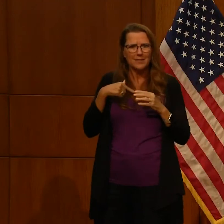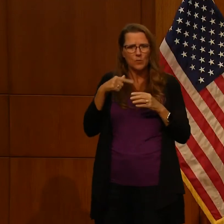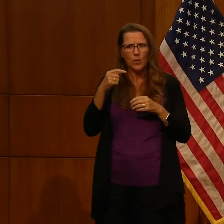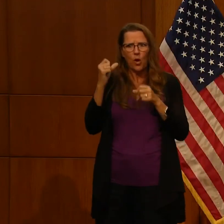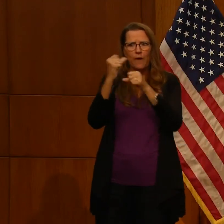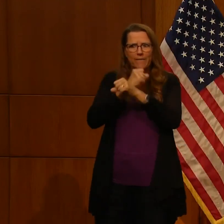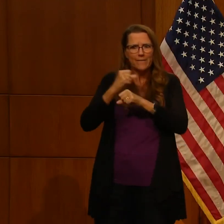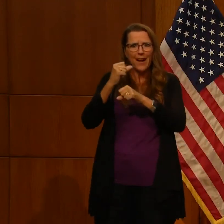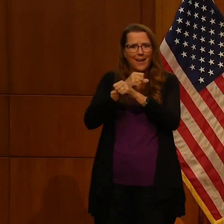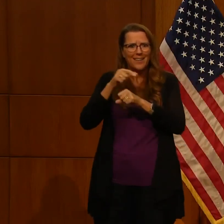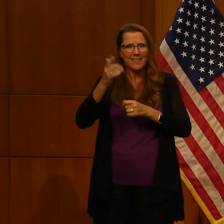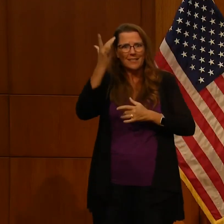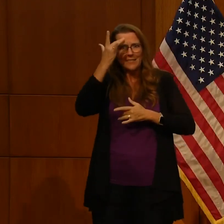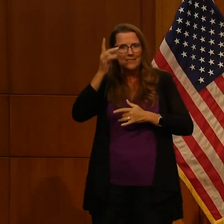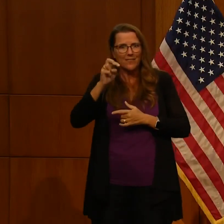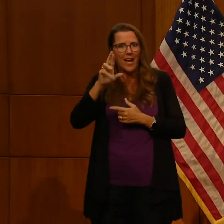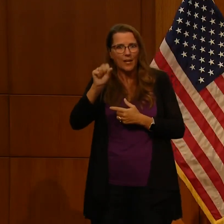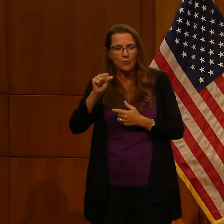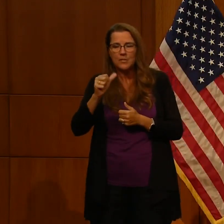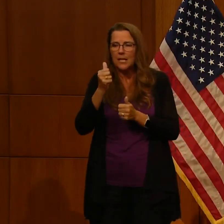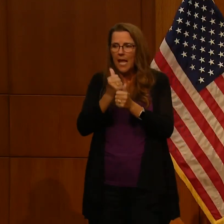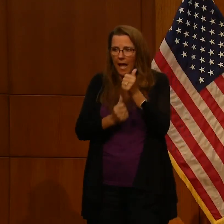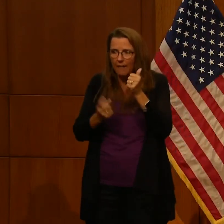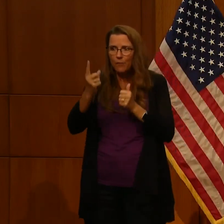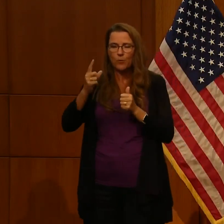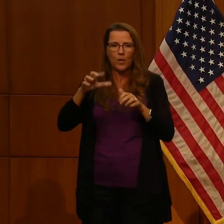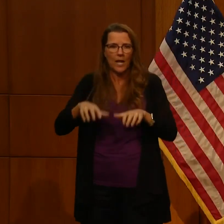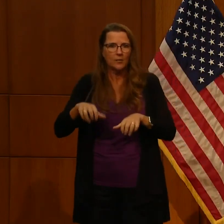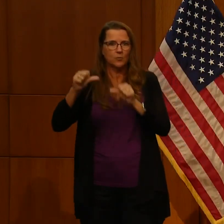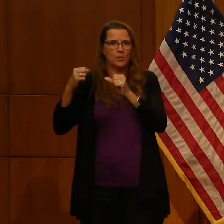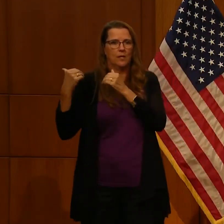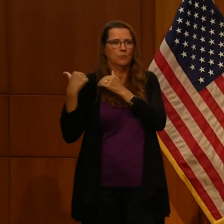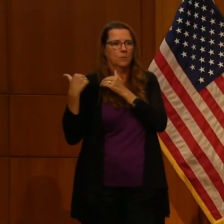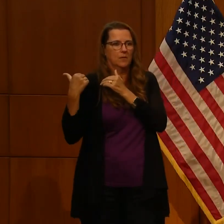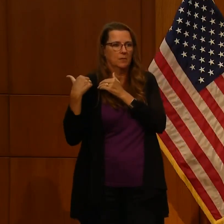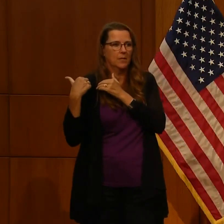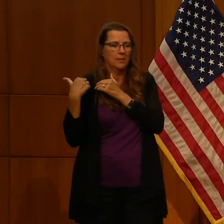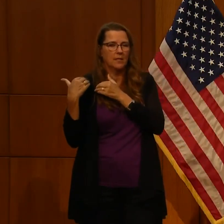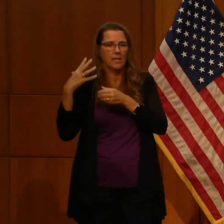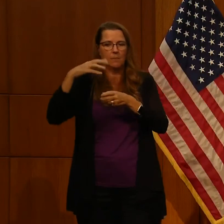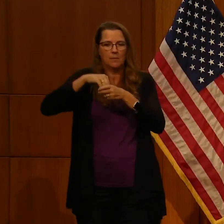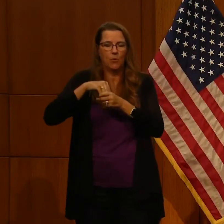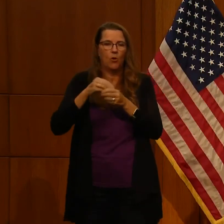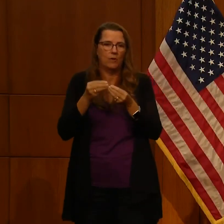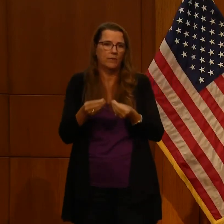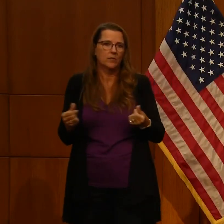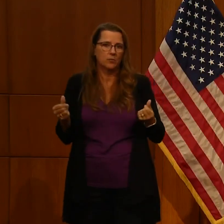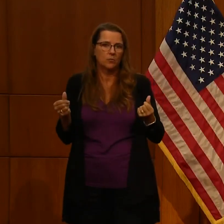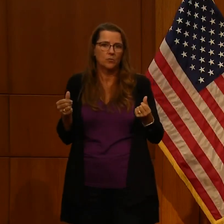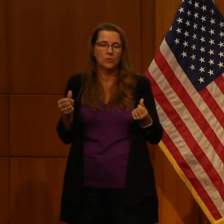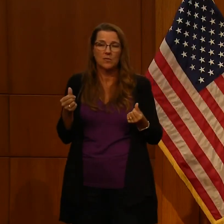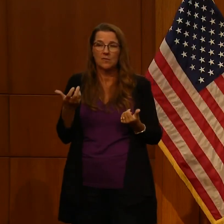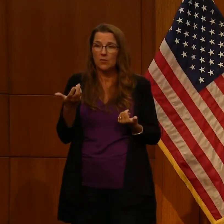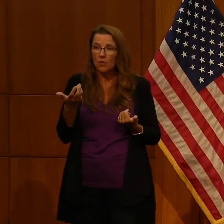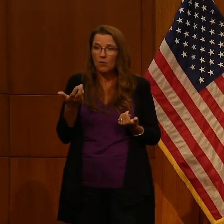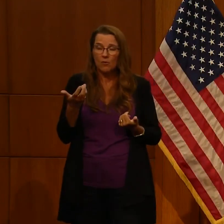BUT TRY BETWEEN YOU VERSUS ME. WE'RE FIGHTING A VIRUS AND WE'VE ALL GOT TO STEP UP TO THE